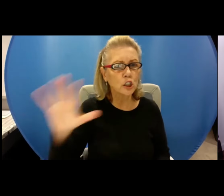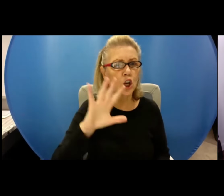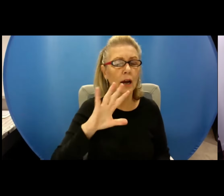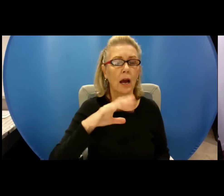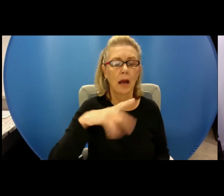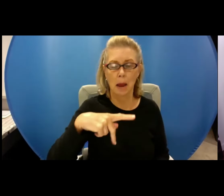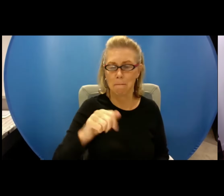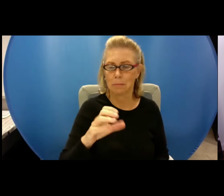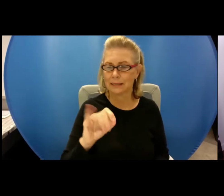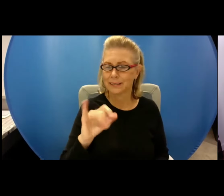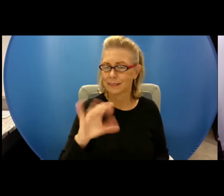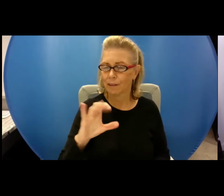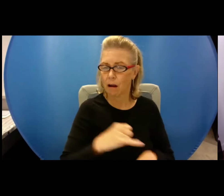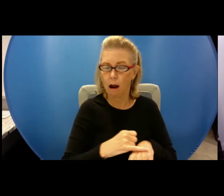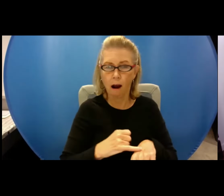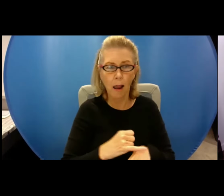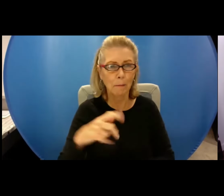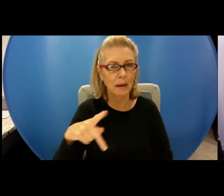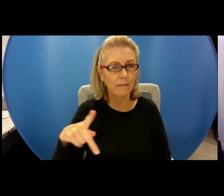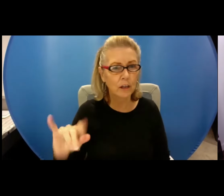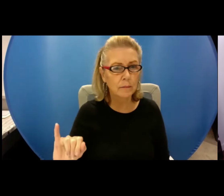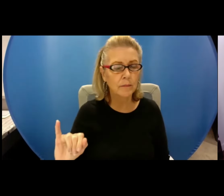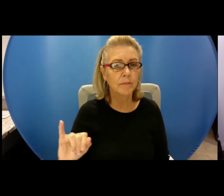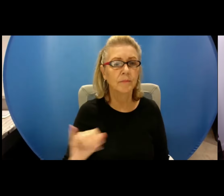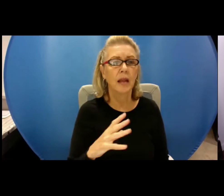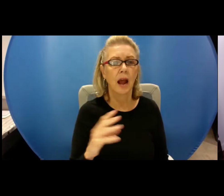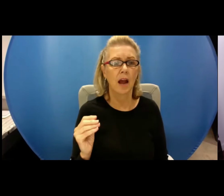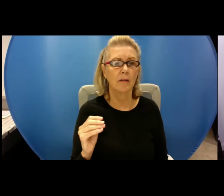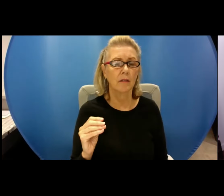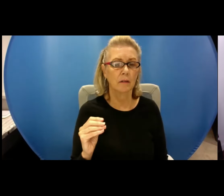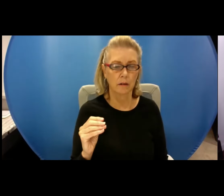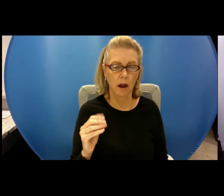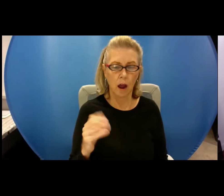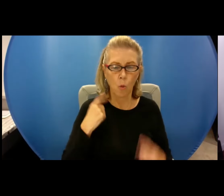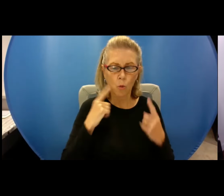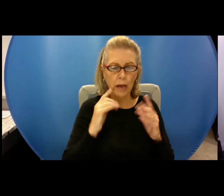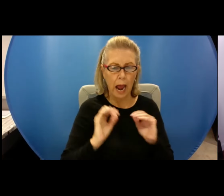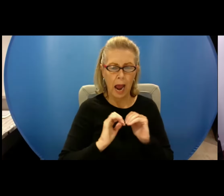and their diasporic—diaspora communities, while pondering how film can be an effective